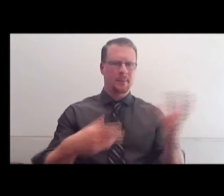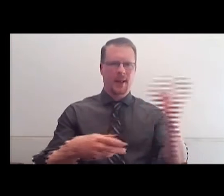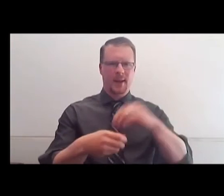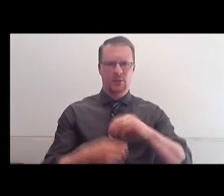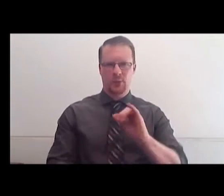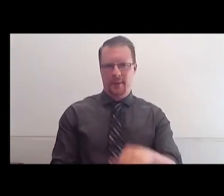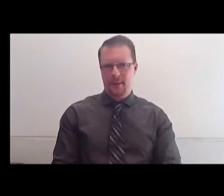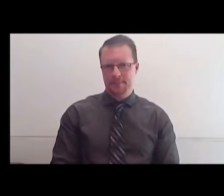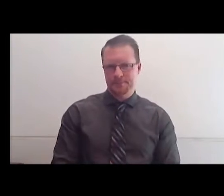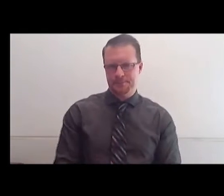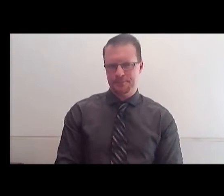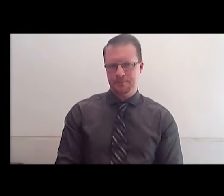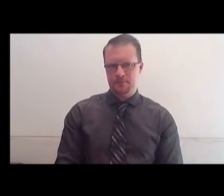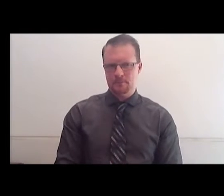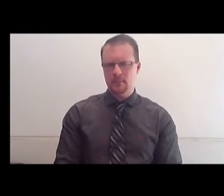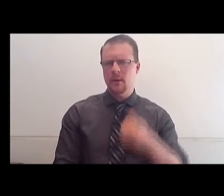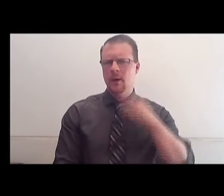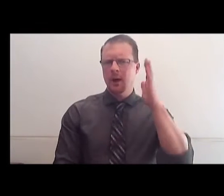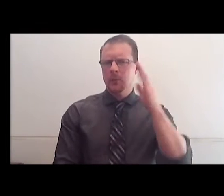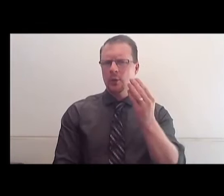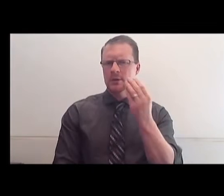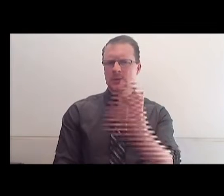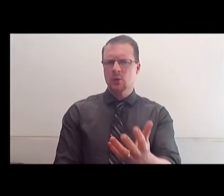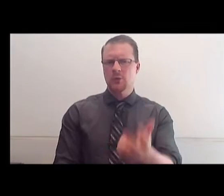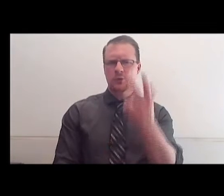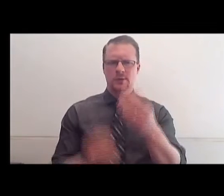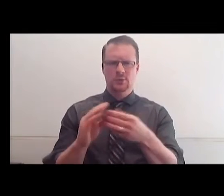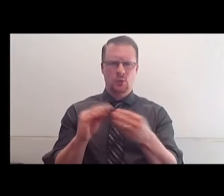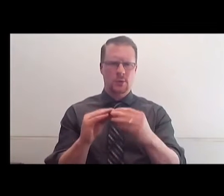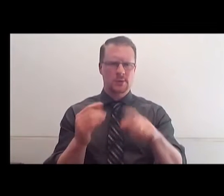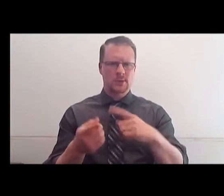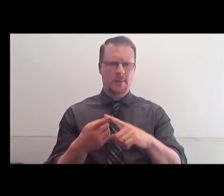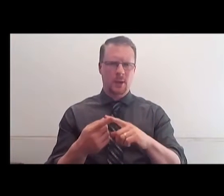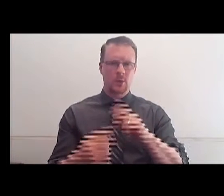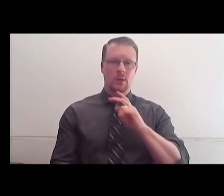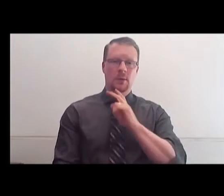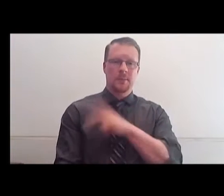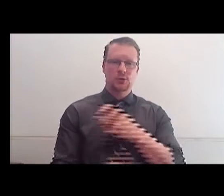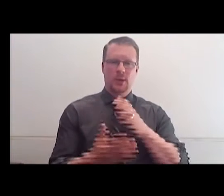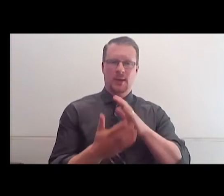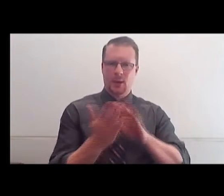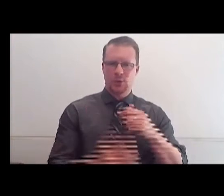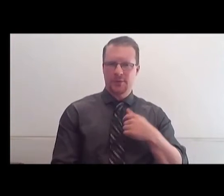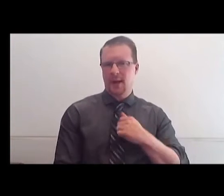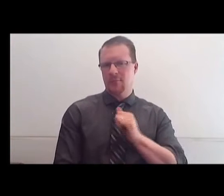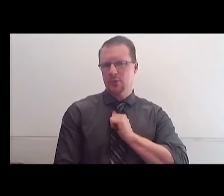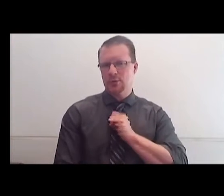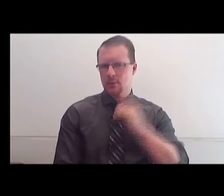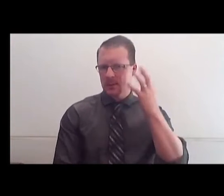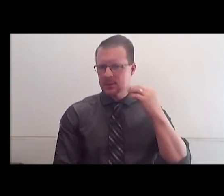How does cultural community come into play? I have three stories about patient encounters